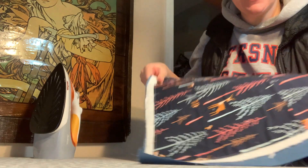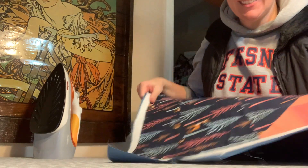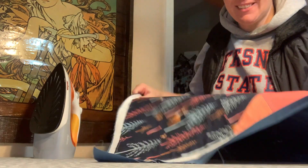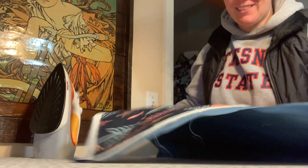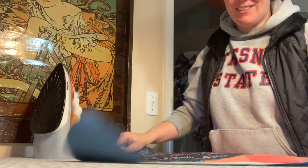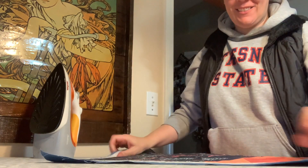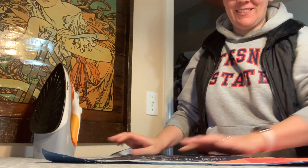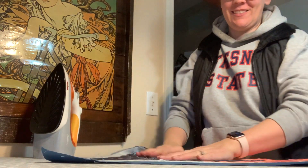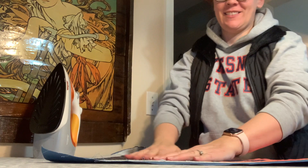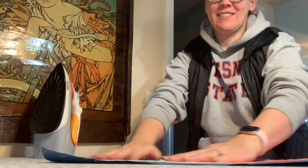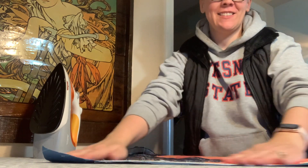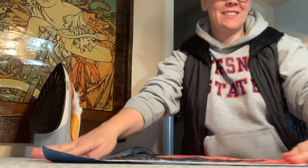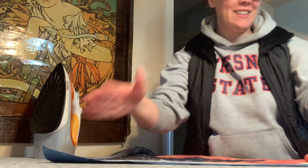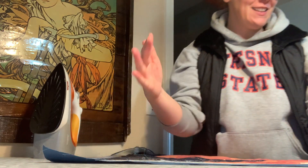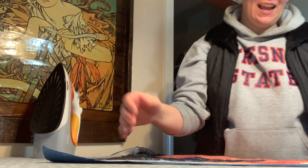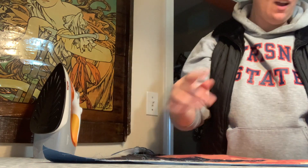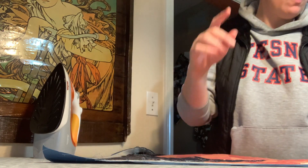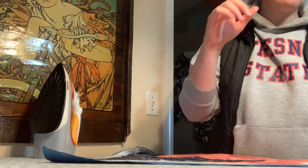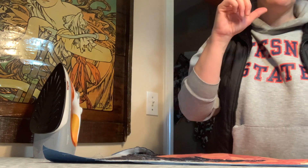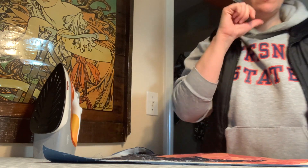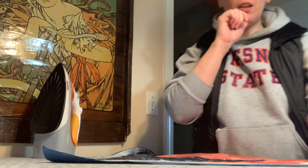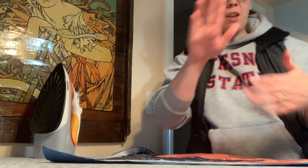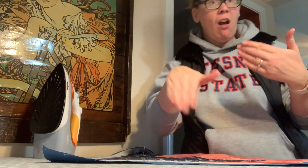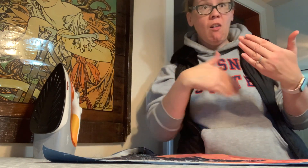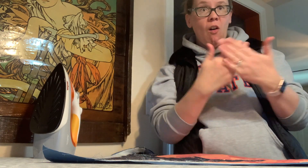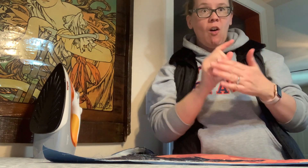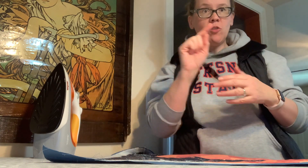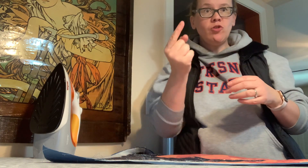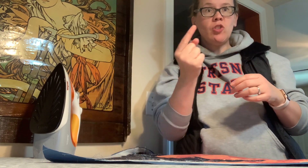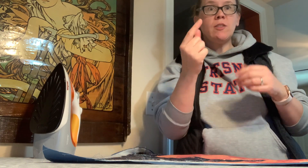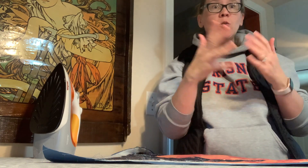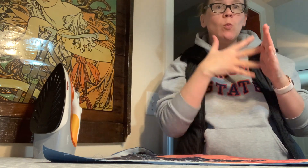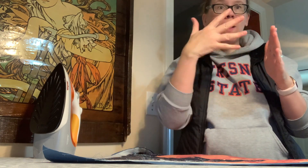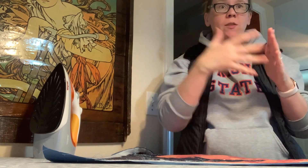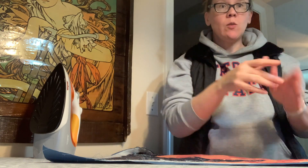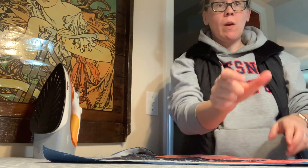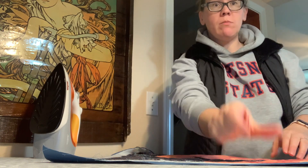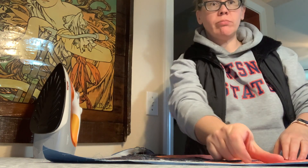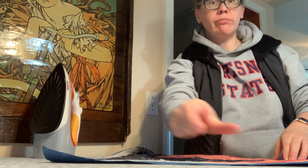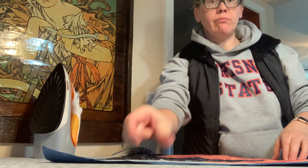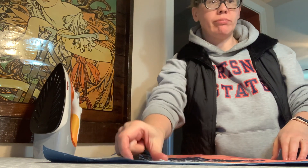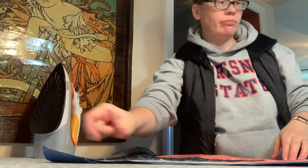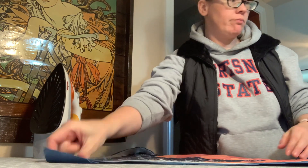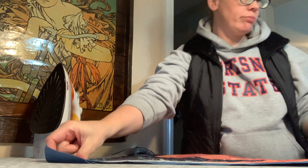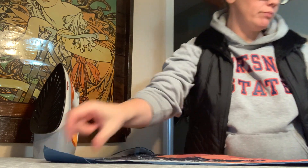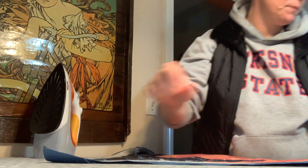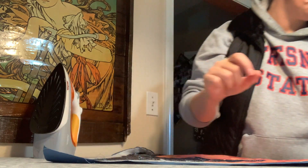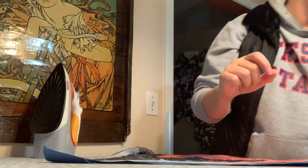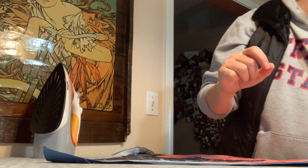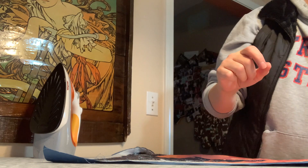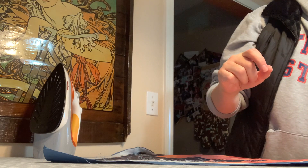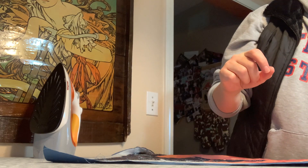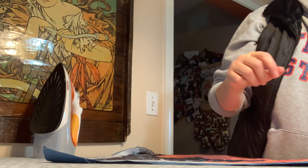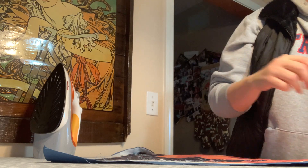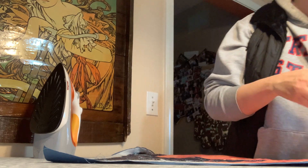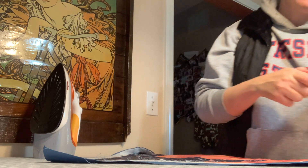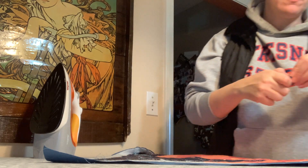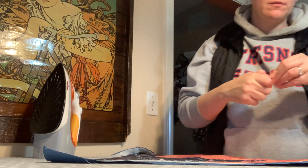little thing down. Um.. But I am happy with how it's turning out, um, and I also do tend to pin